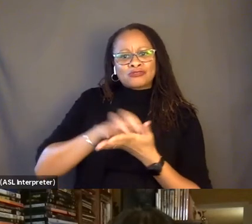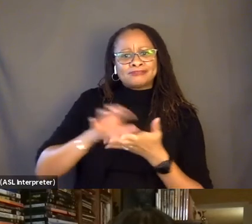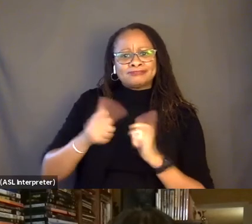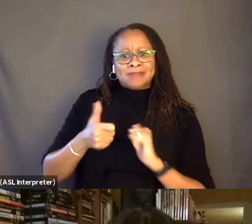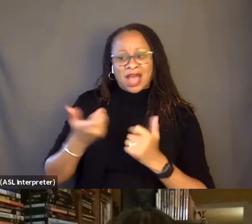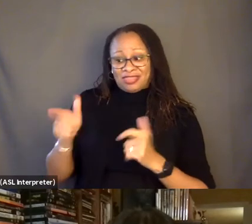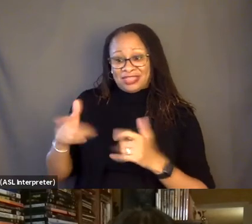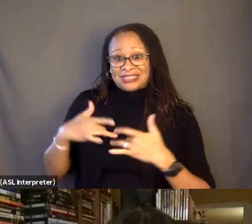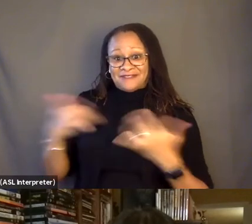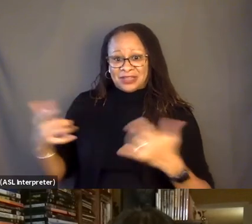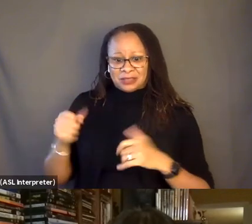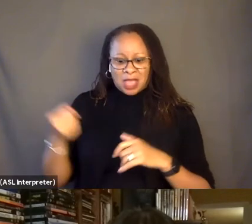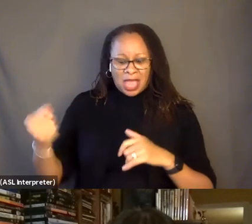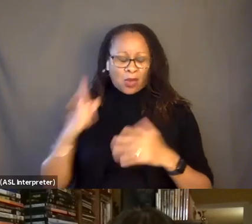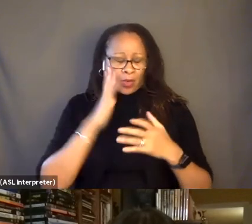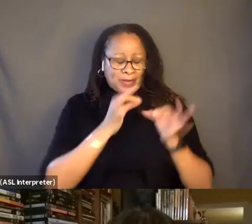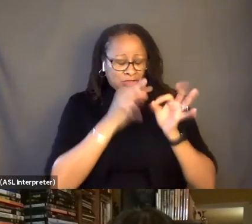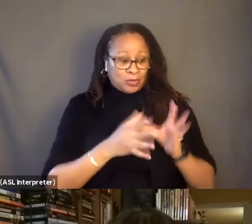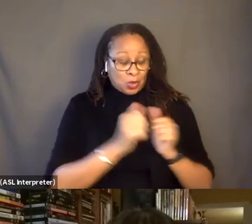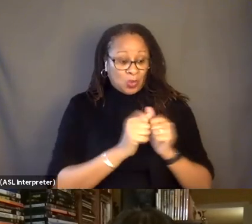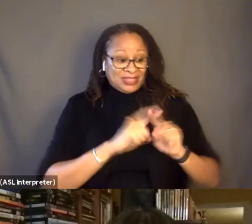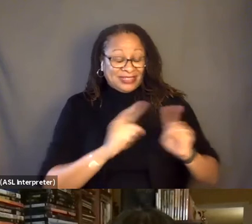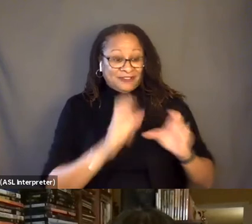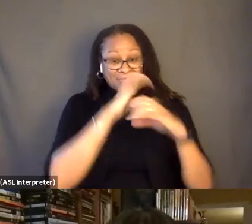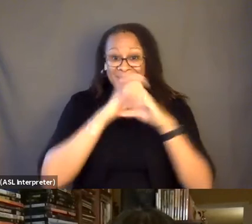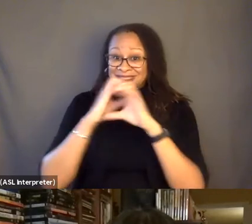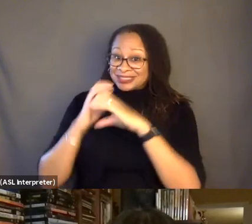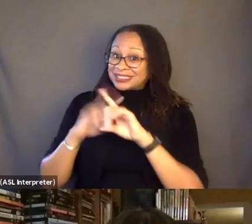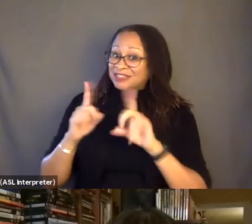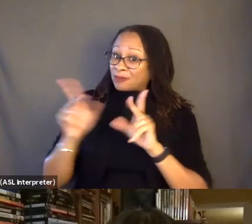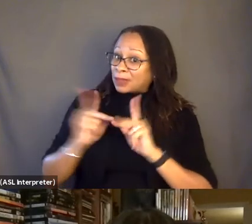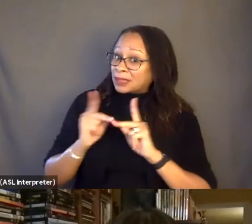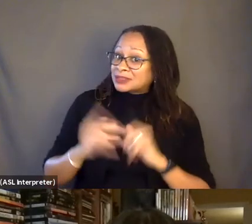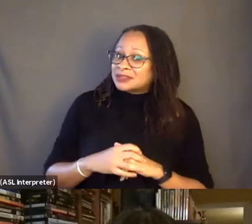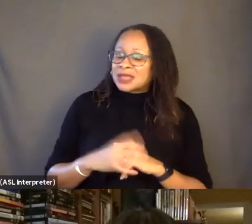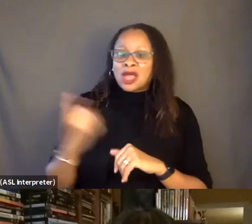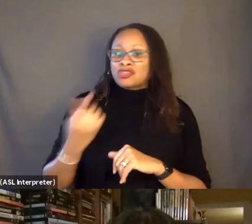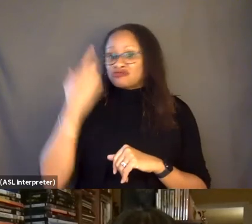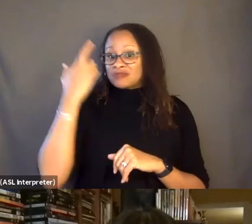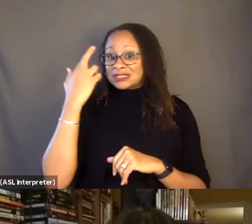how this coffee will be interpreted with different lenses. And the only reason I think we're still alive,